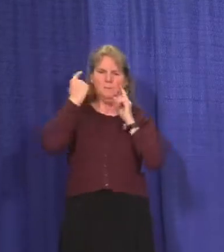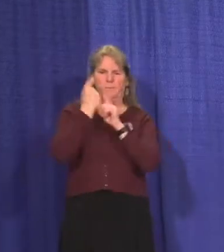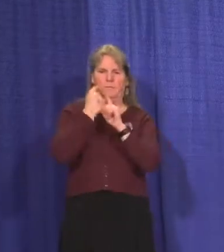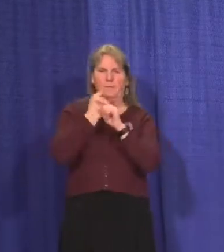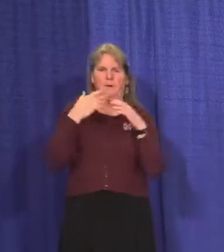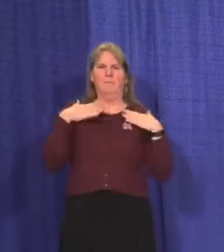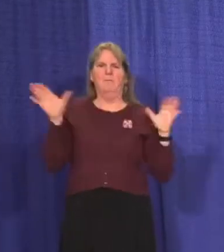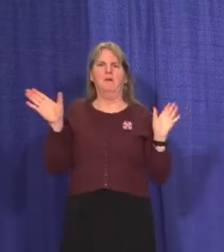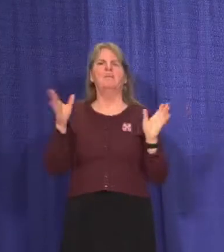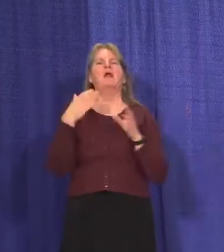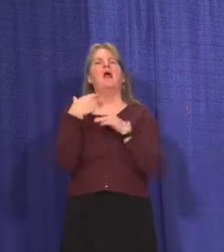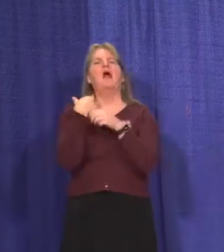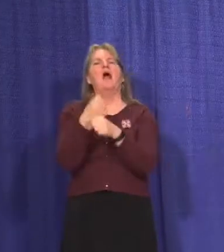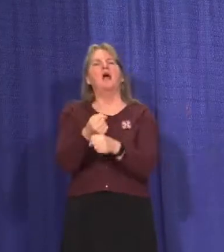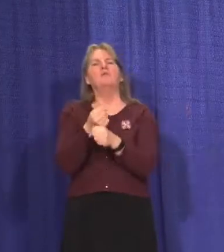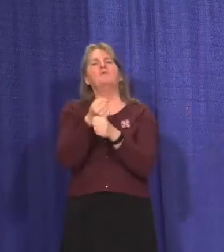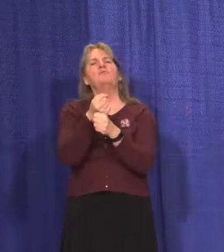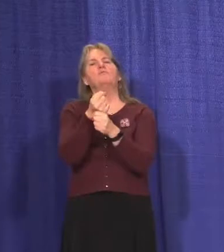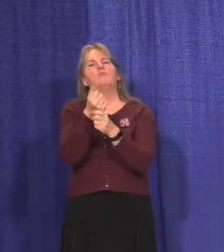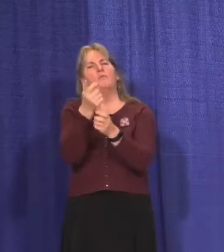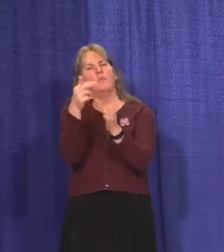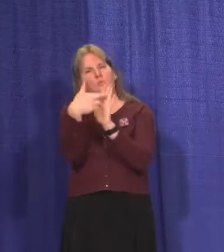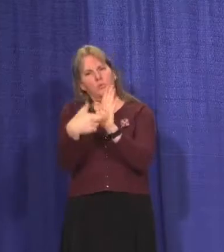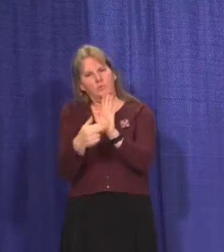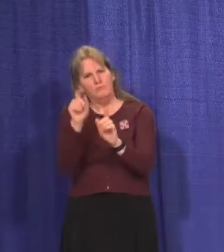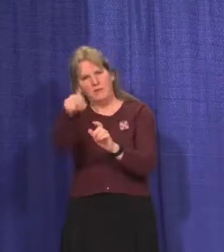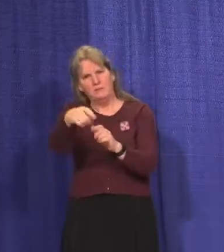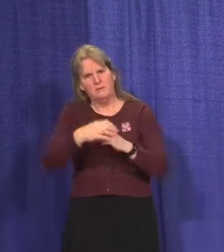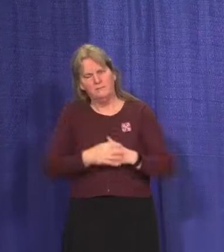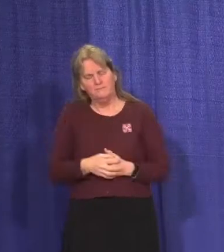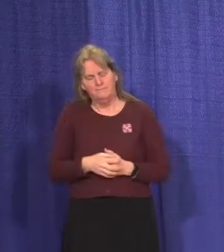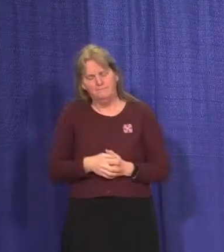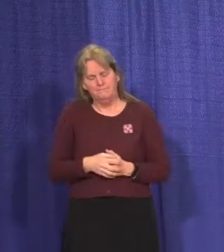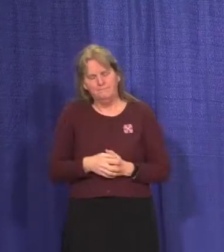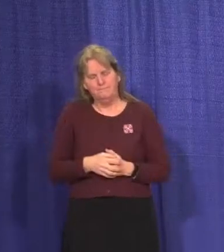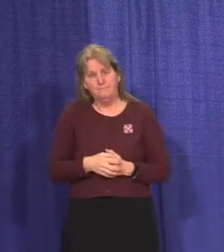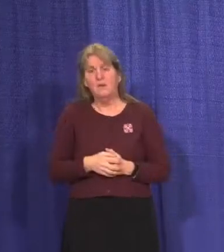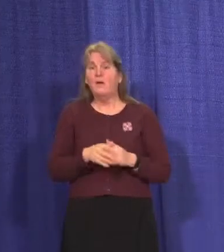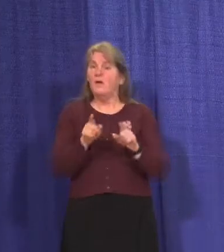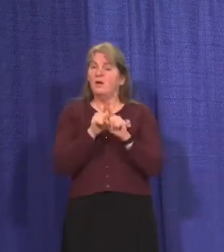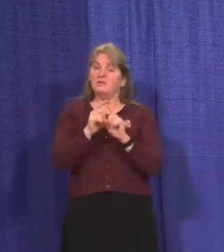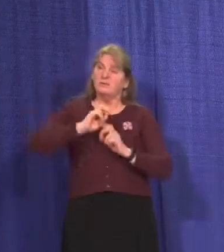The choices we make today and we